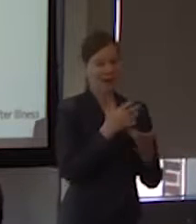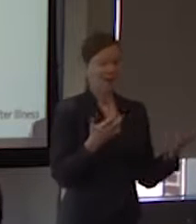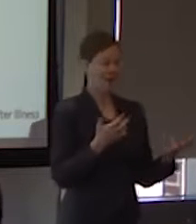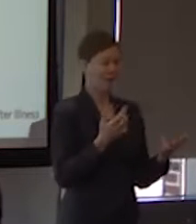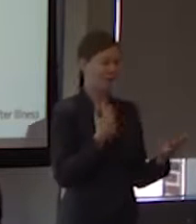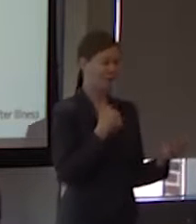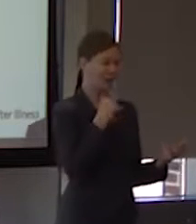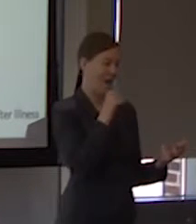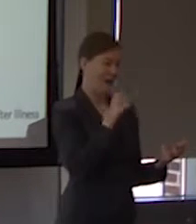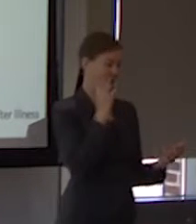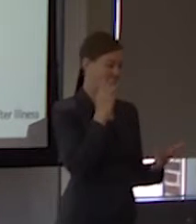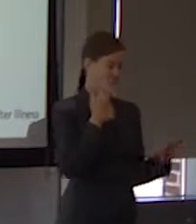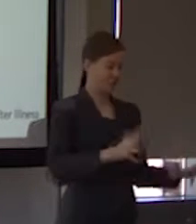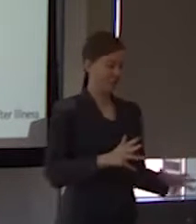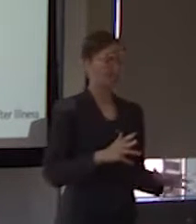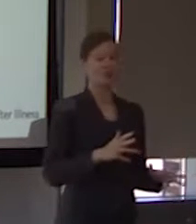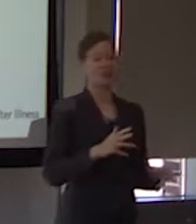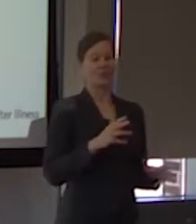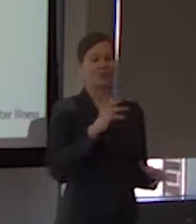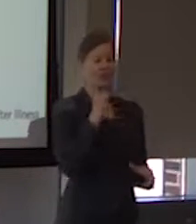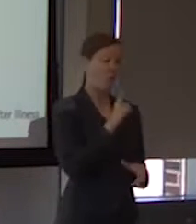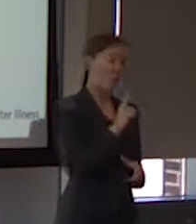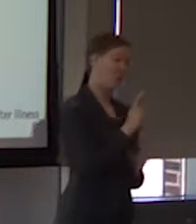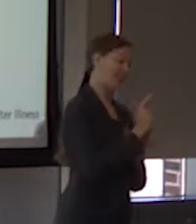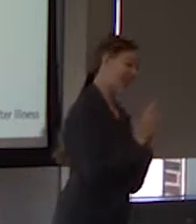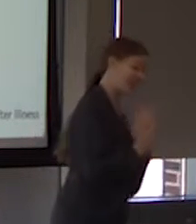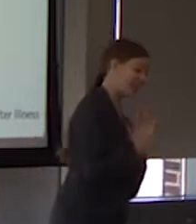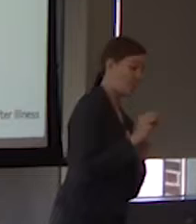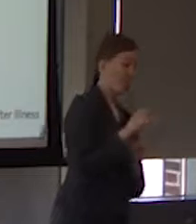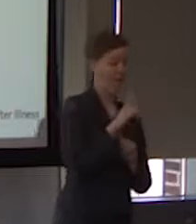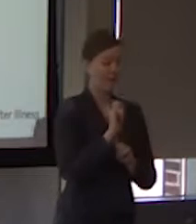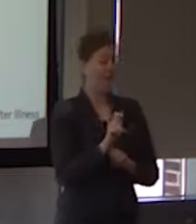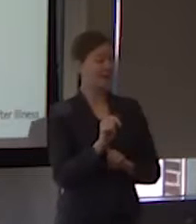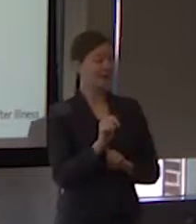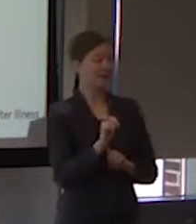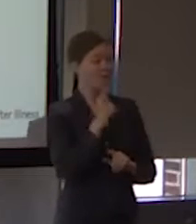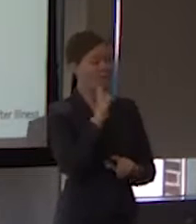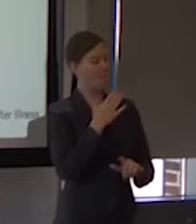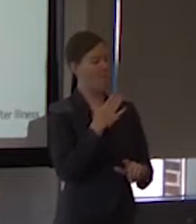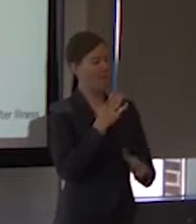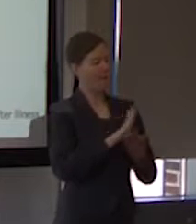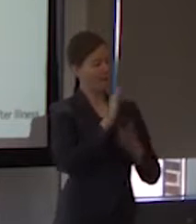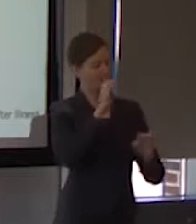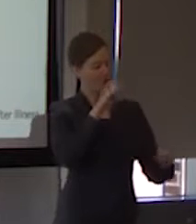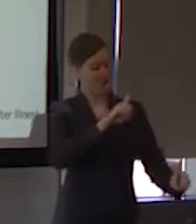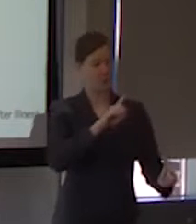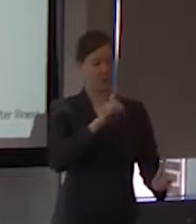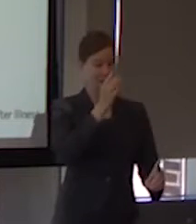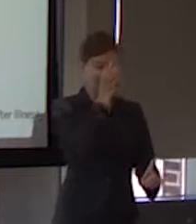within the bounds of legality and morality, to get my college education. I honestly told my advisor that they'd have to